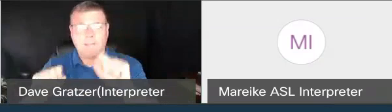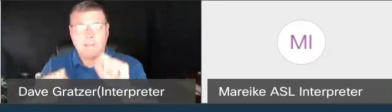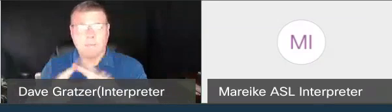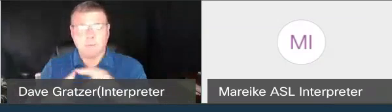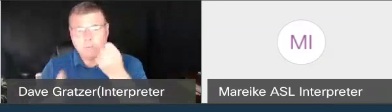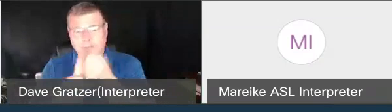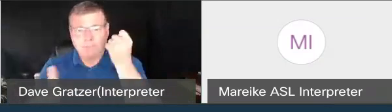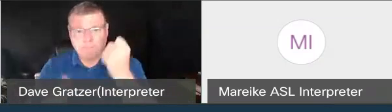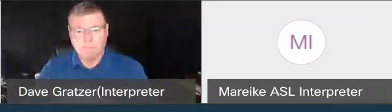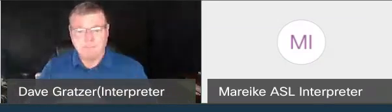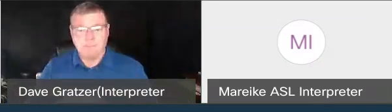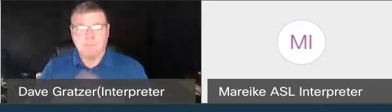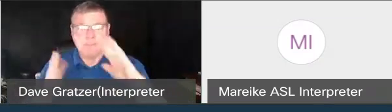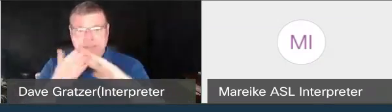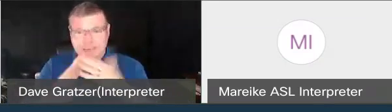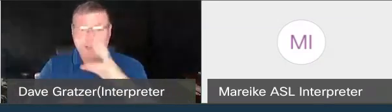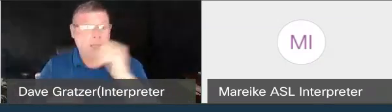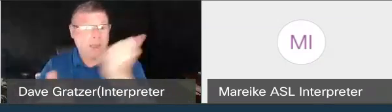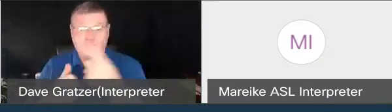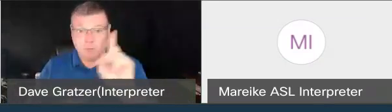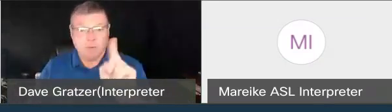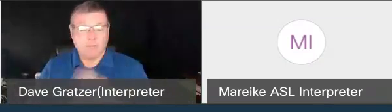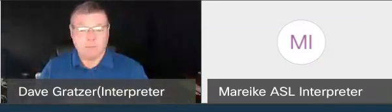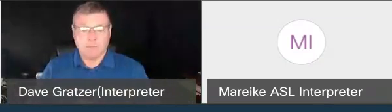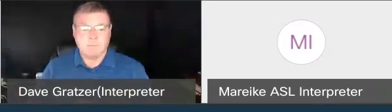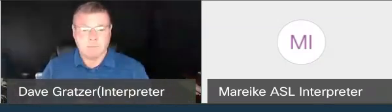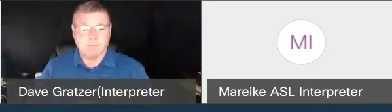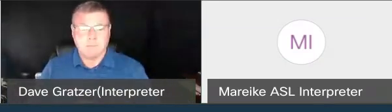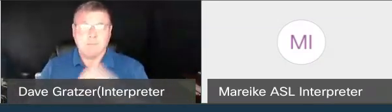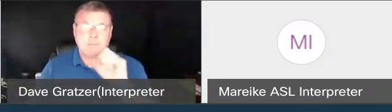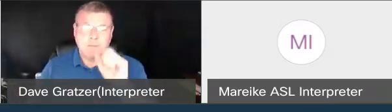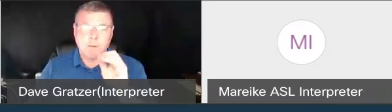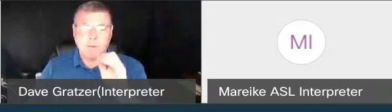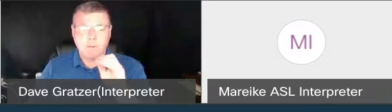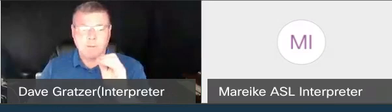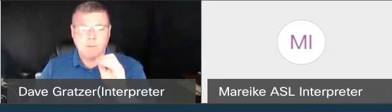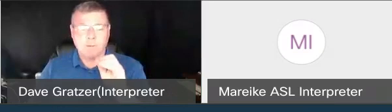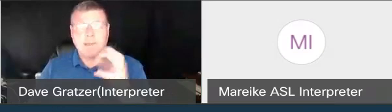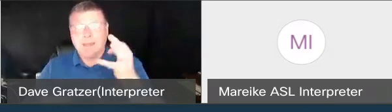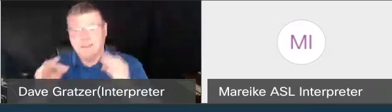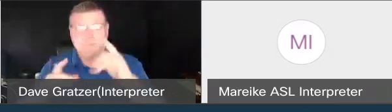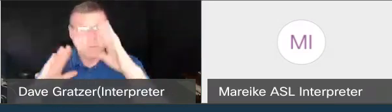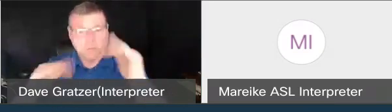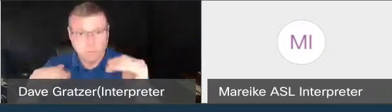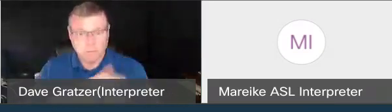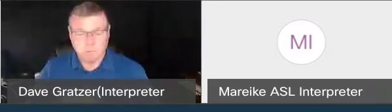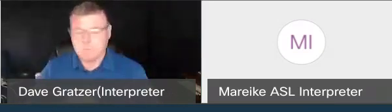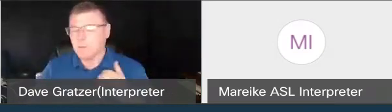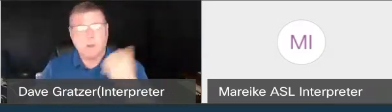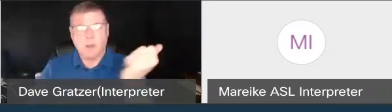uh, downtown and everywhere across the community. Um, so I think we should-- that there's hope here. And we all know that. I mean, we're always looking